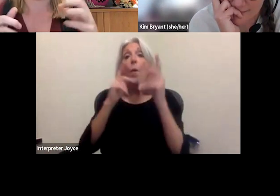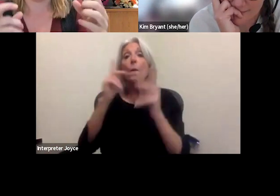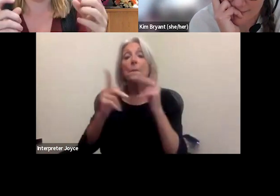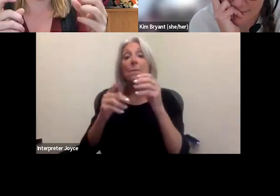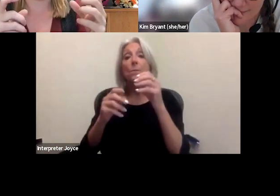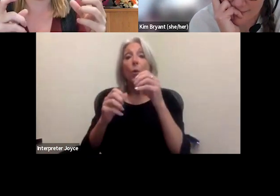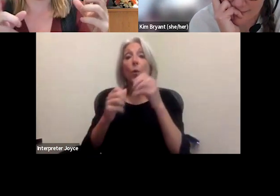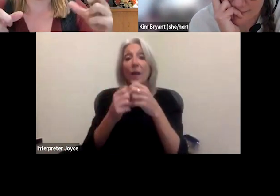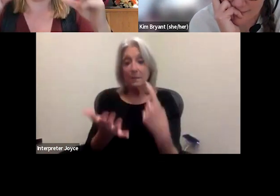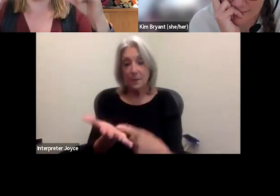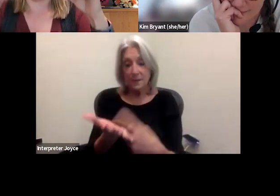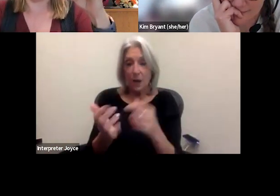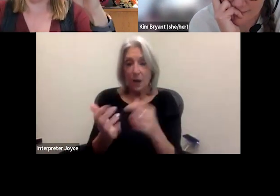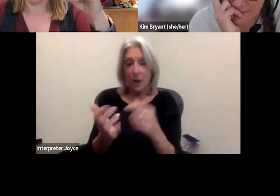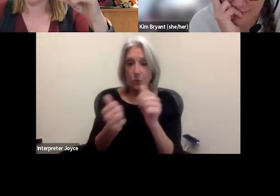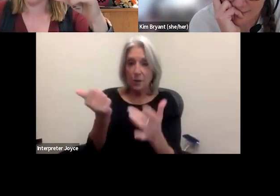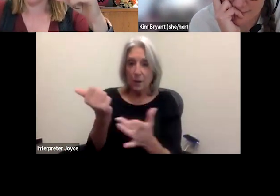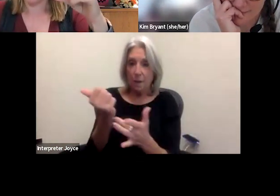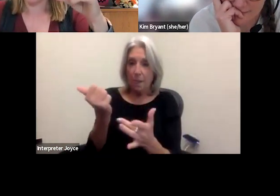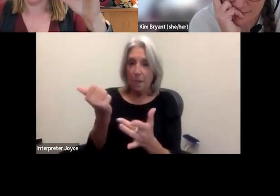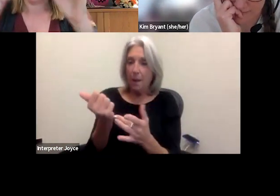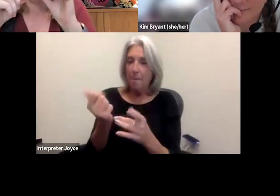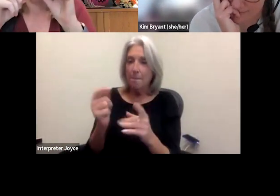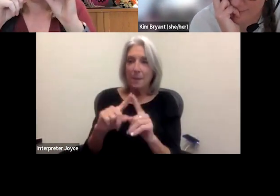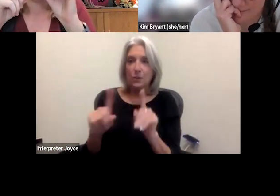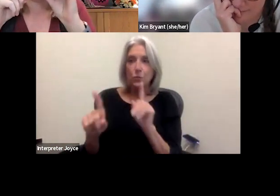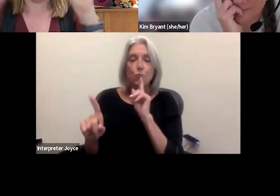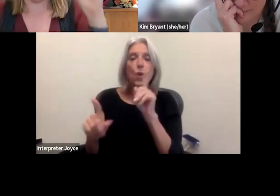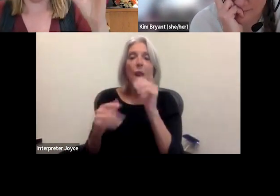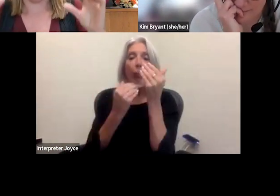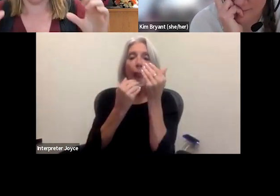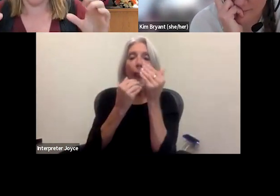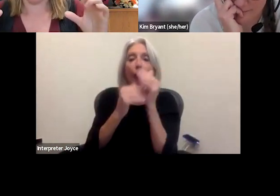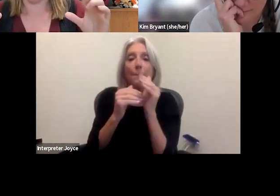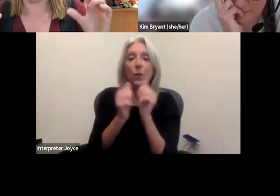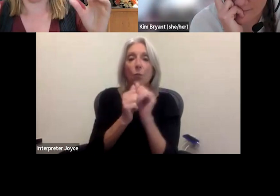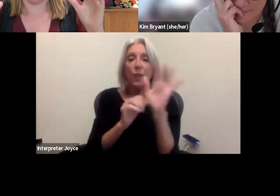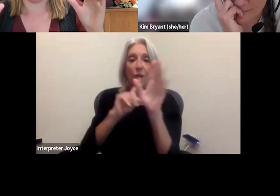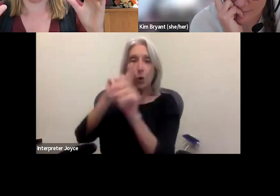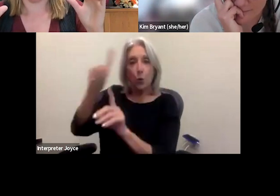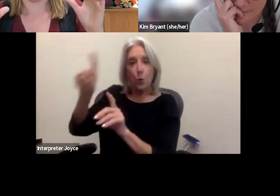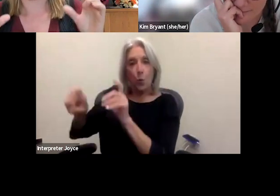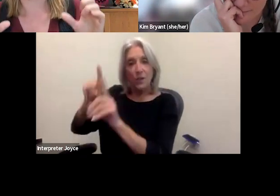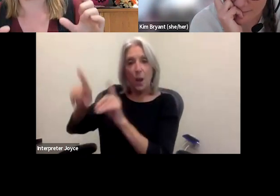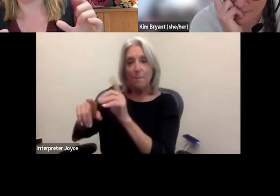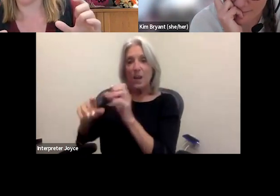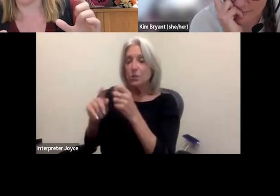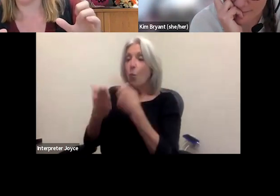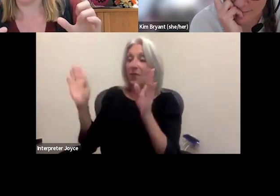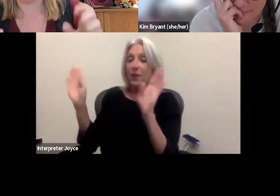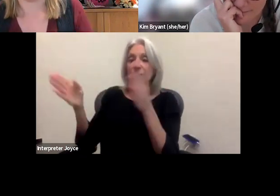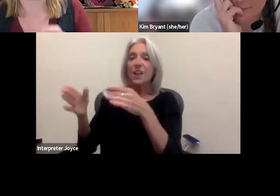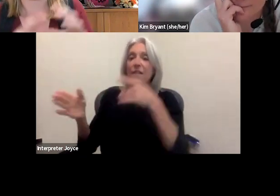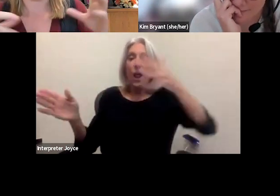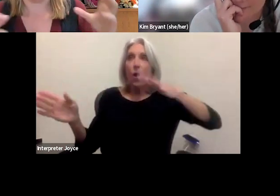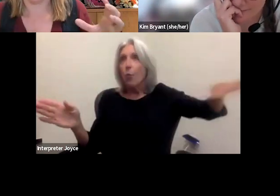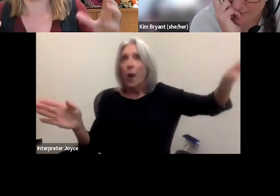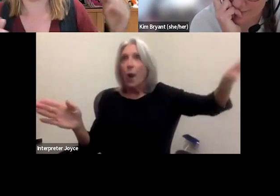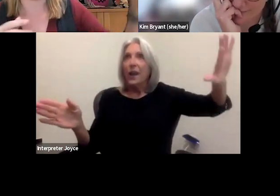but it's often with very limited questions. And the project parameters are already understood and laid out,